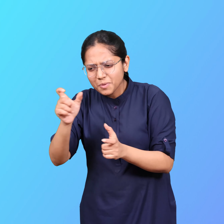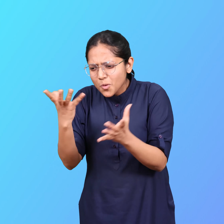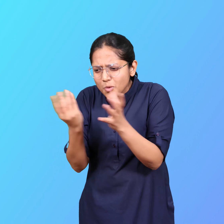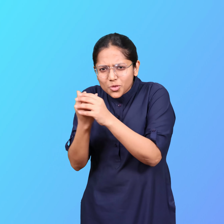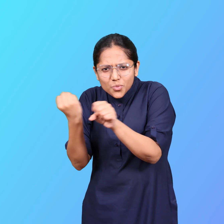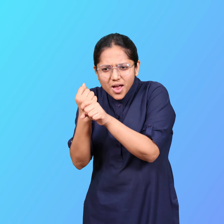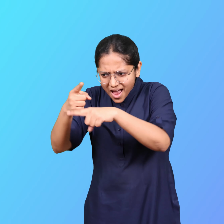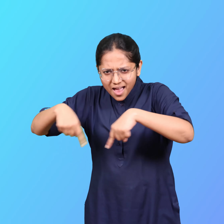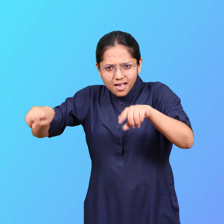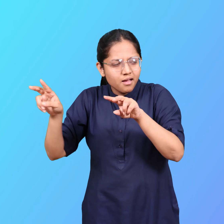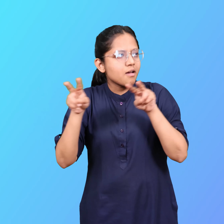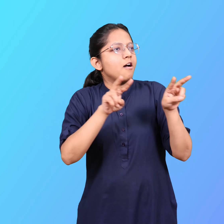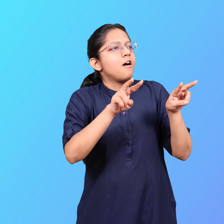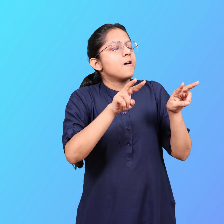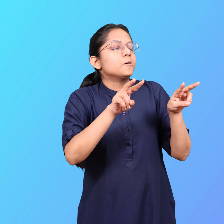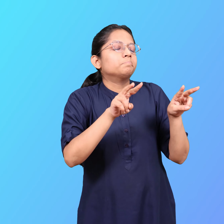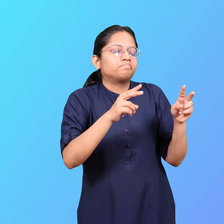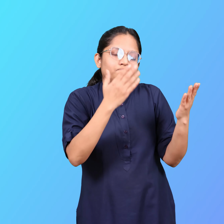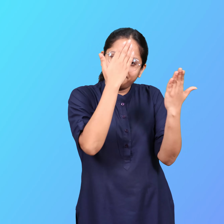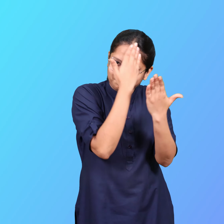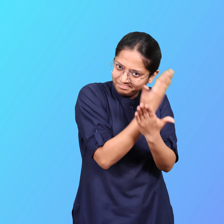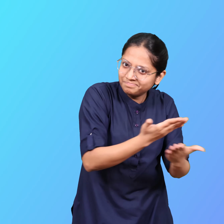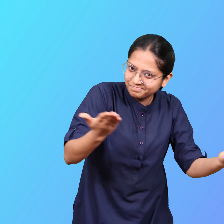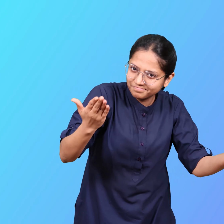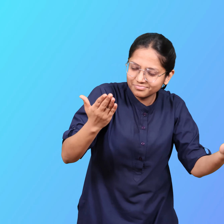They obeyed the order quickly and completely.